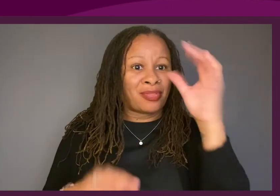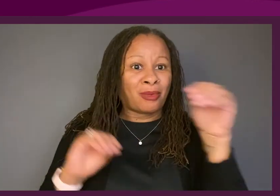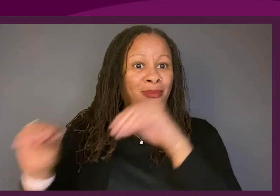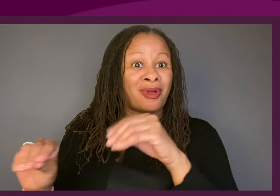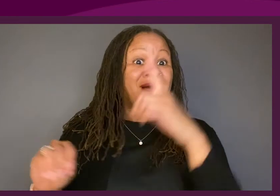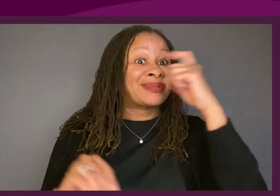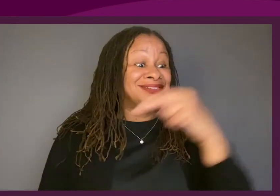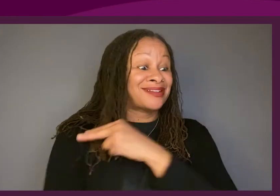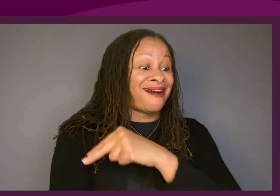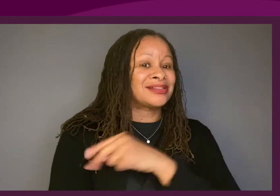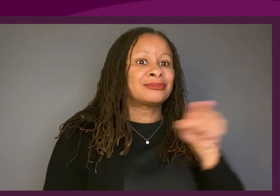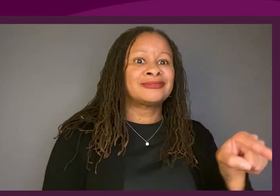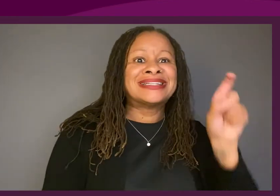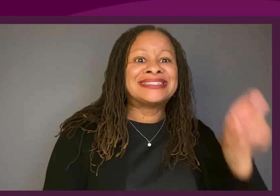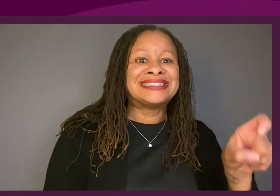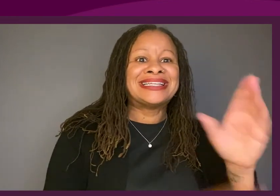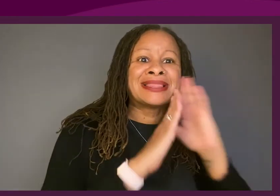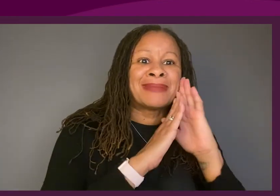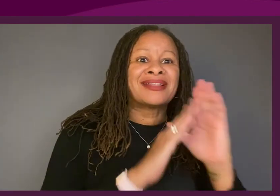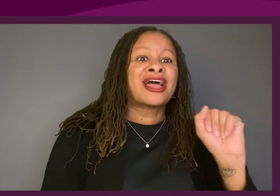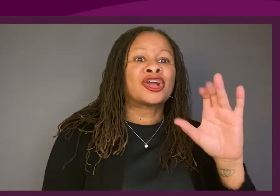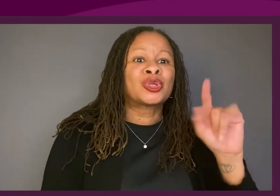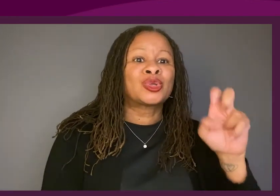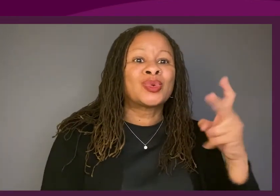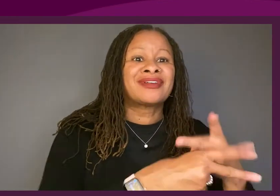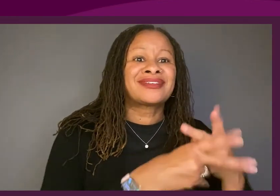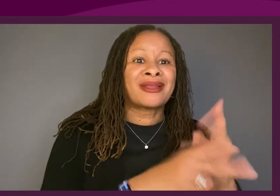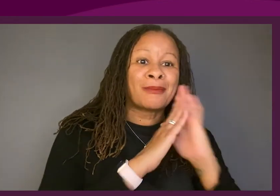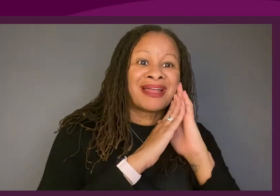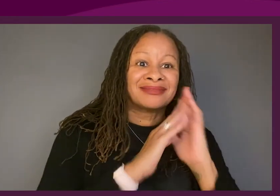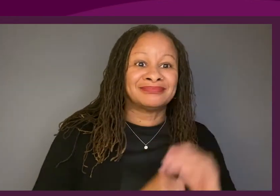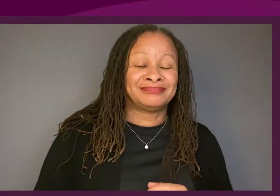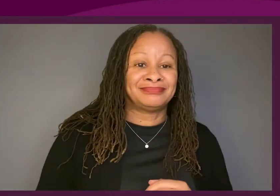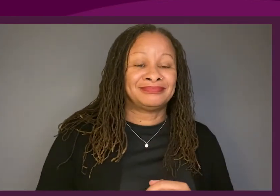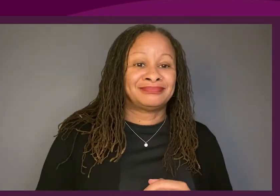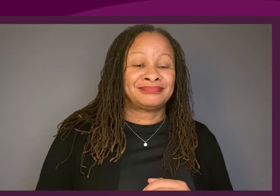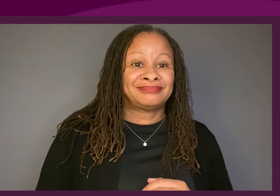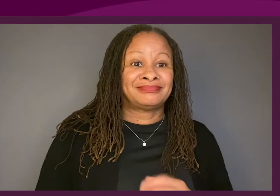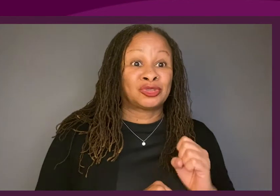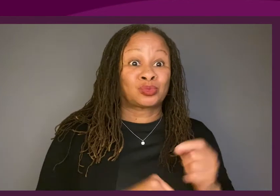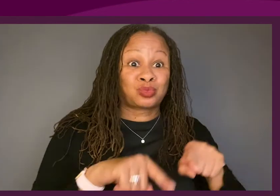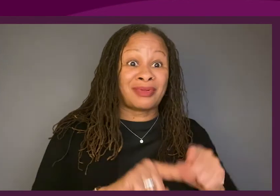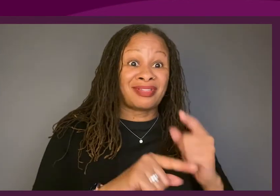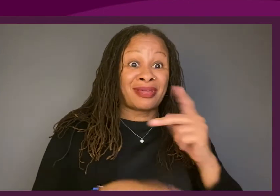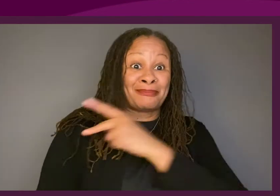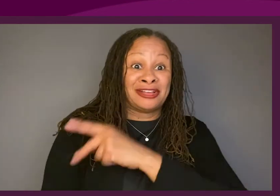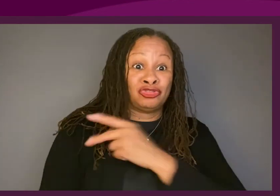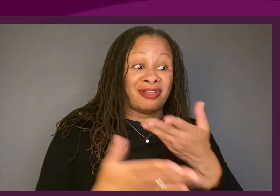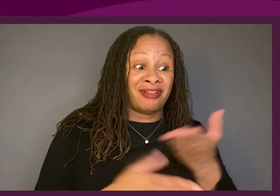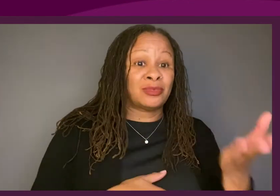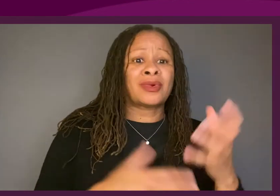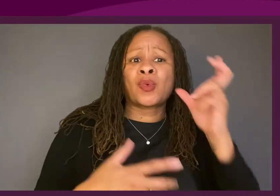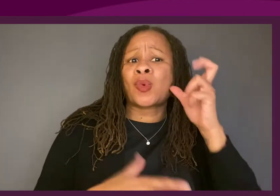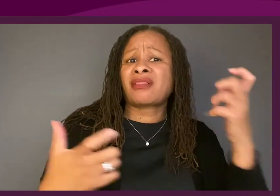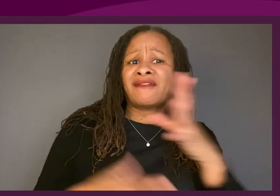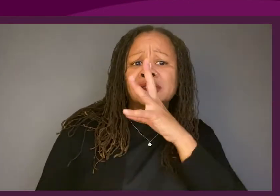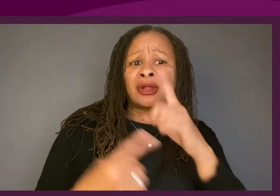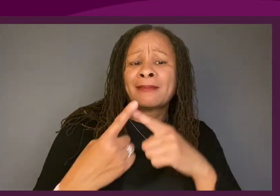So while we've heard a lot of talk about alternate care settings, most of these alternate care